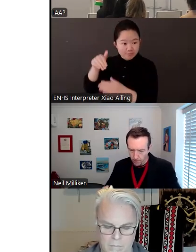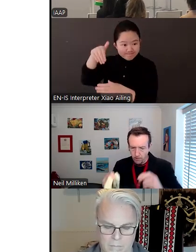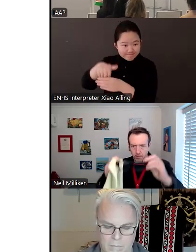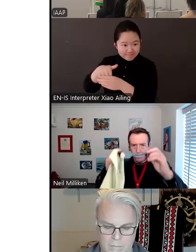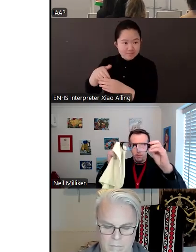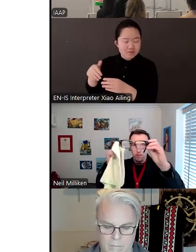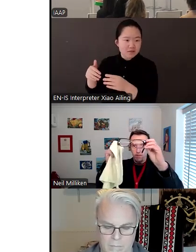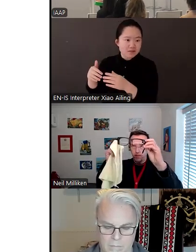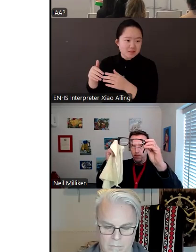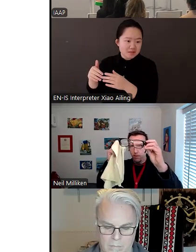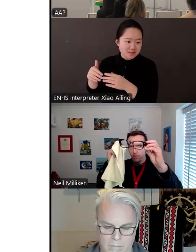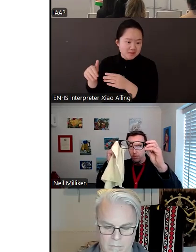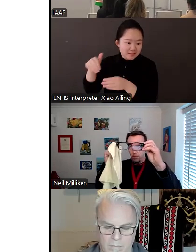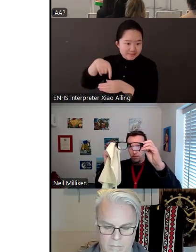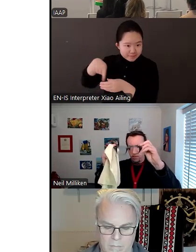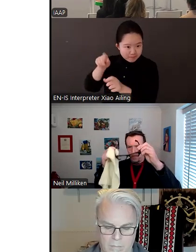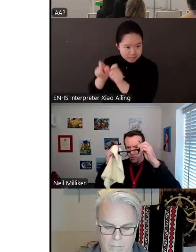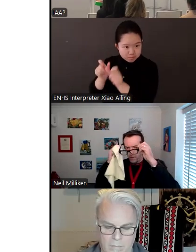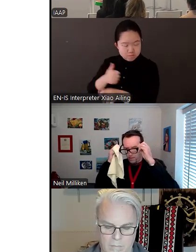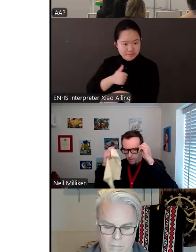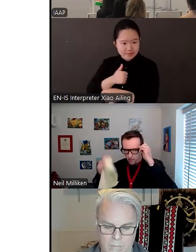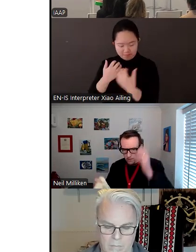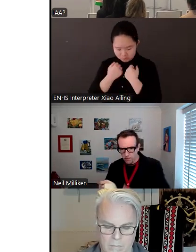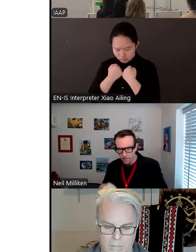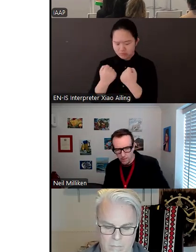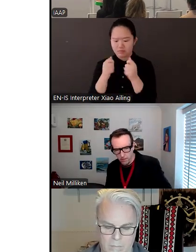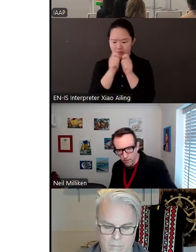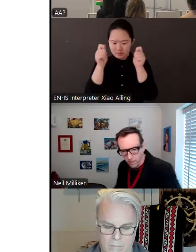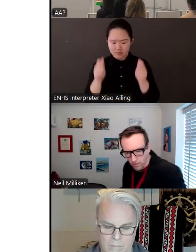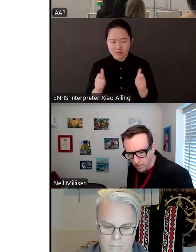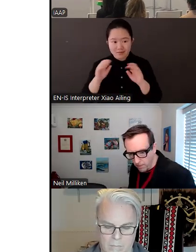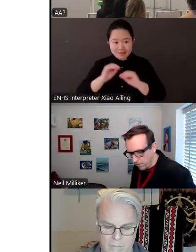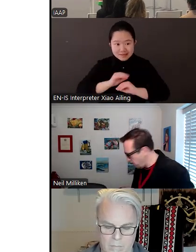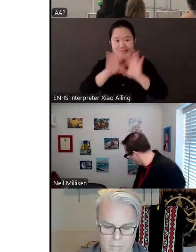way of describing disability that is fully unique from and no non-disabled peers.